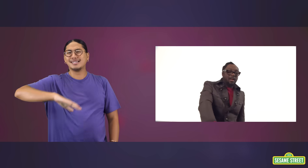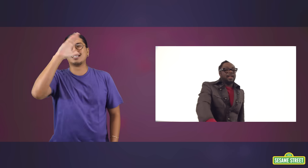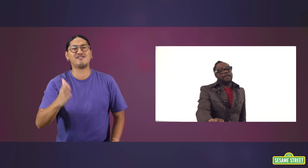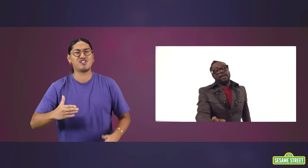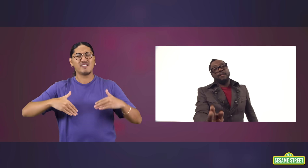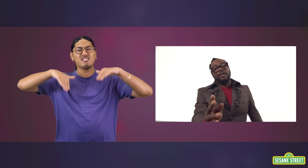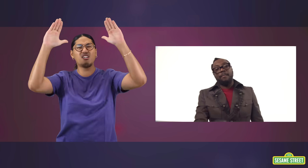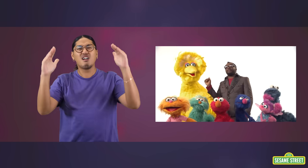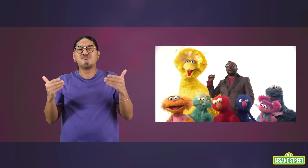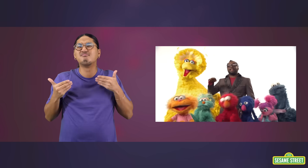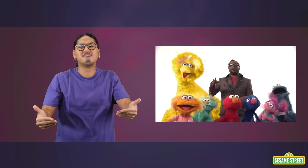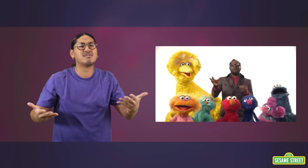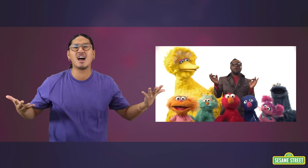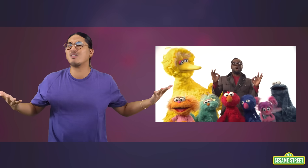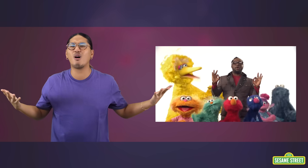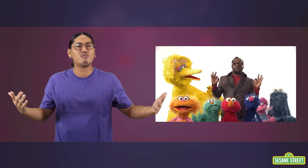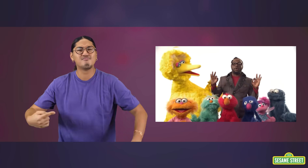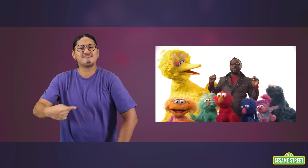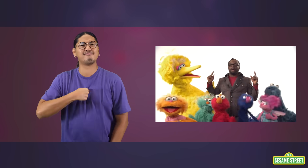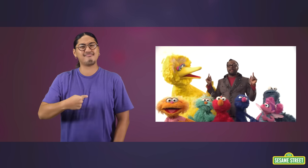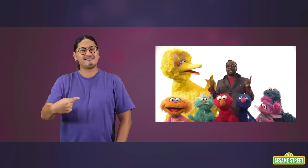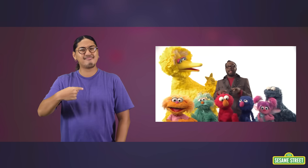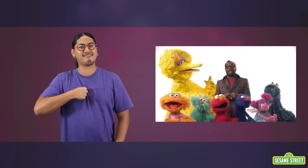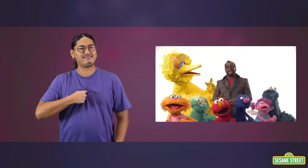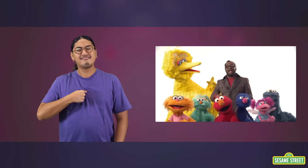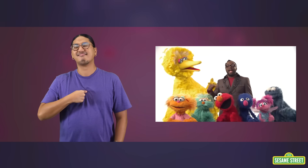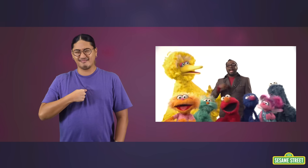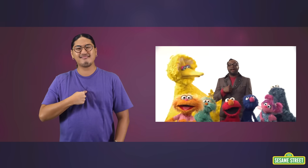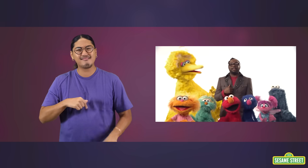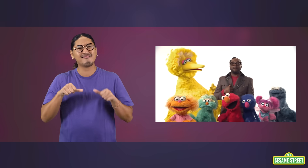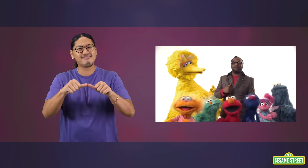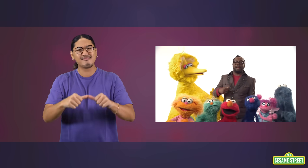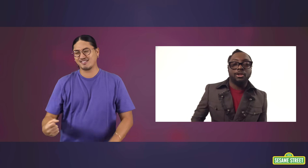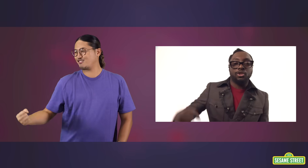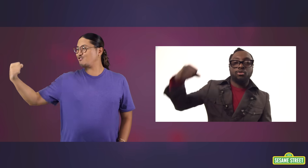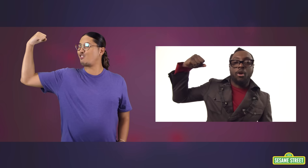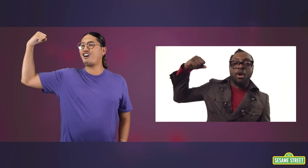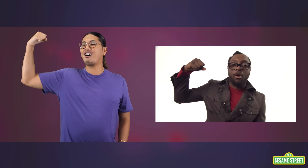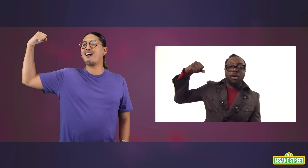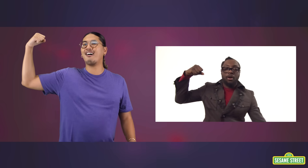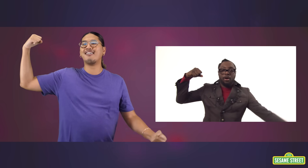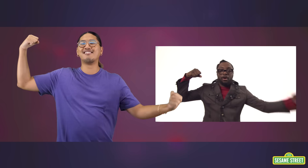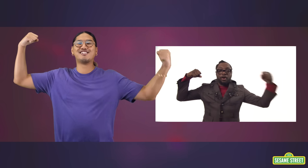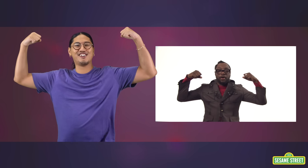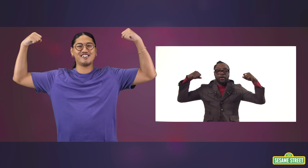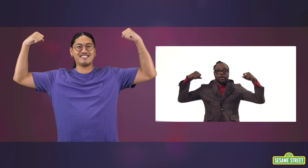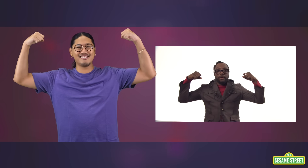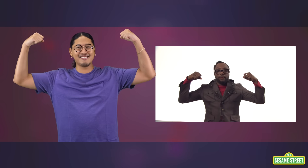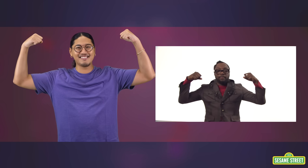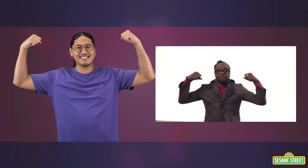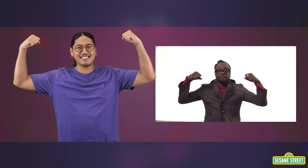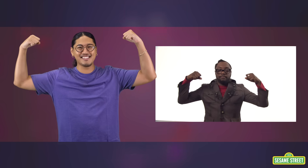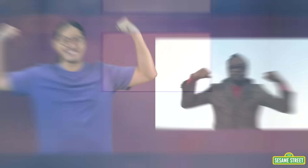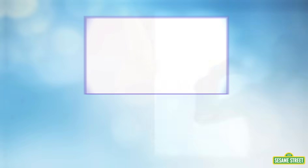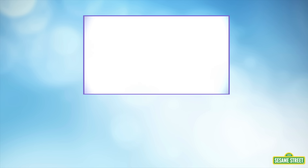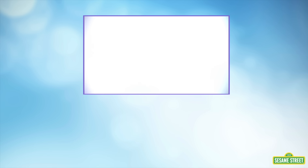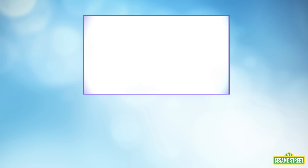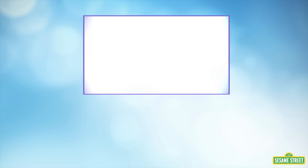Never giving up, gotta go Yeah, I'll keep getting stronger